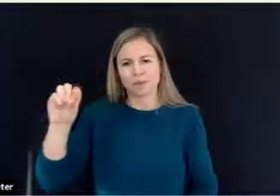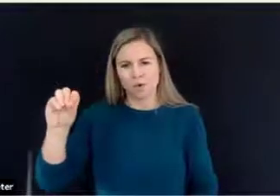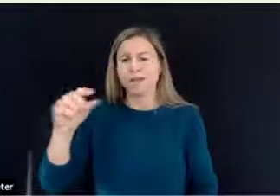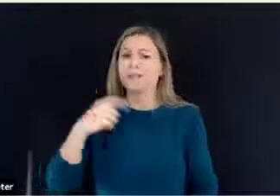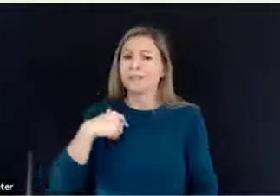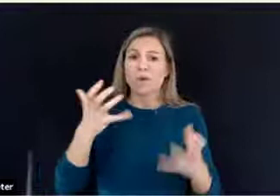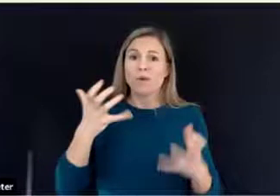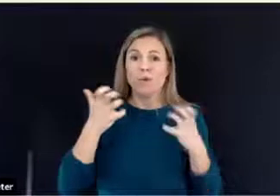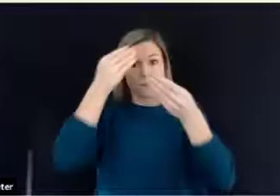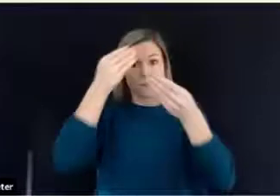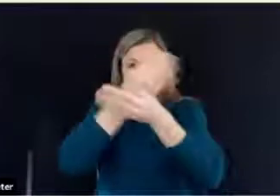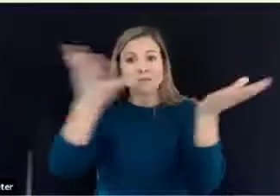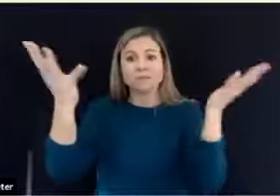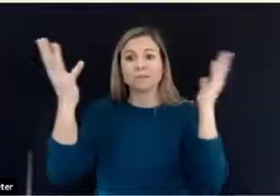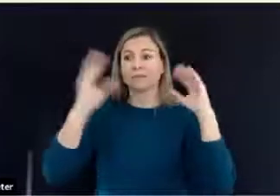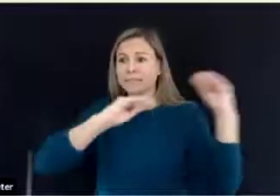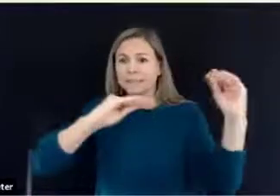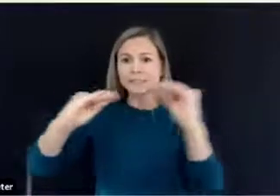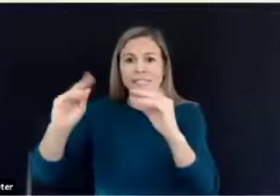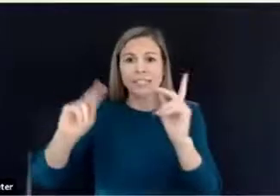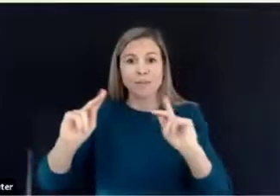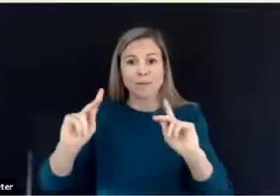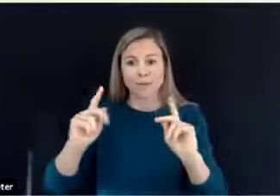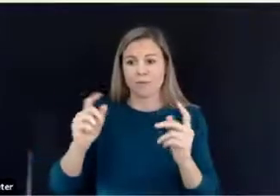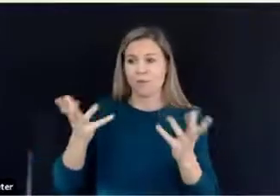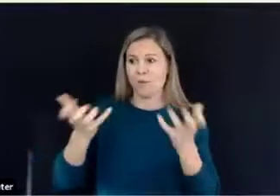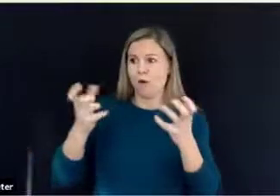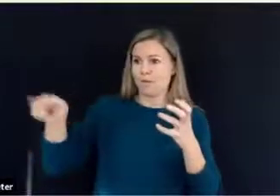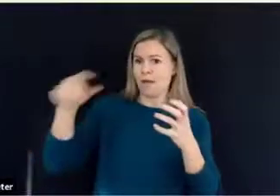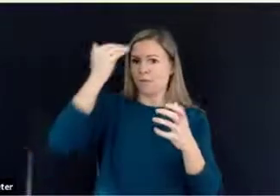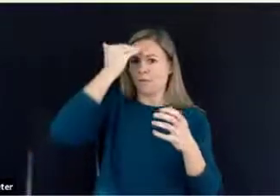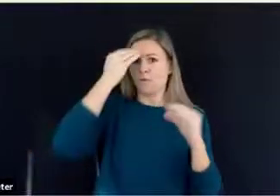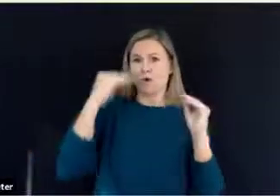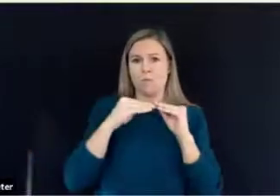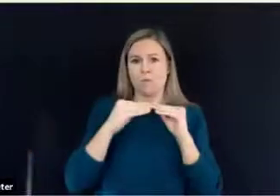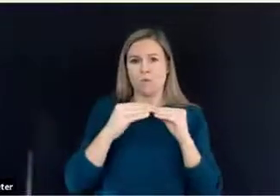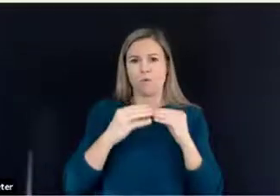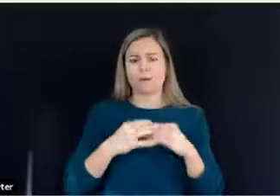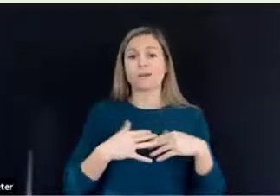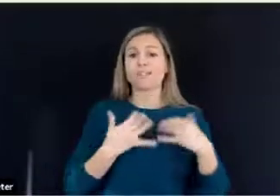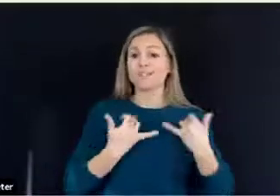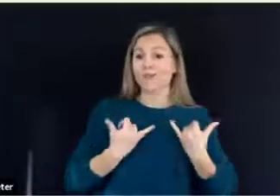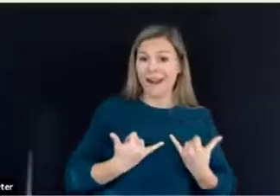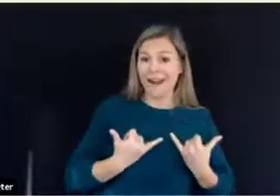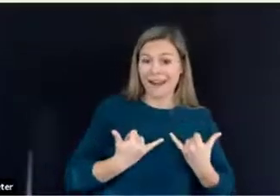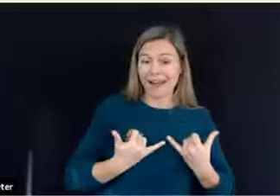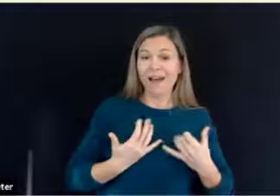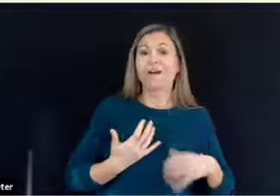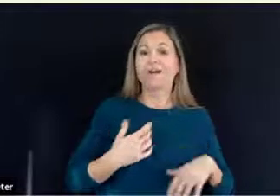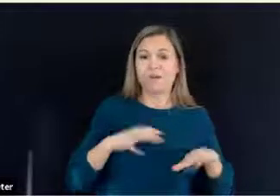about because there is a newborn screening test that's happening that is mainly talked about